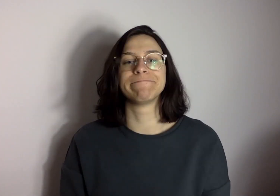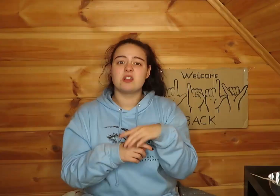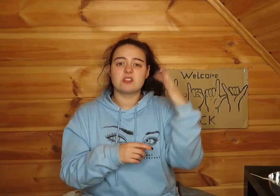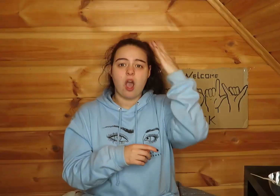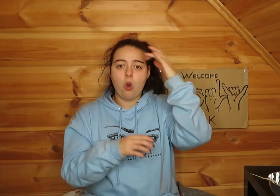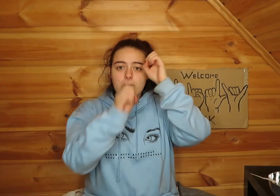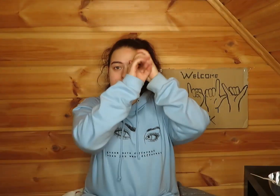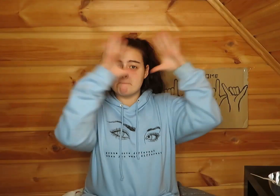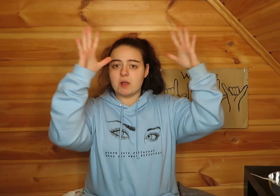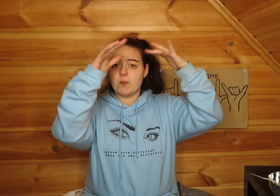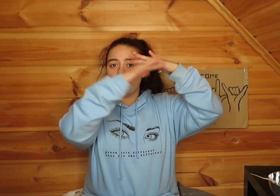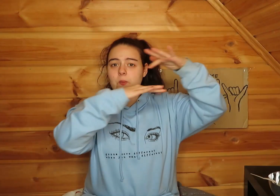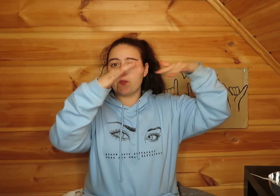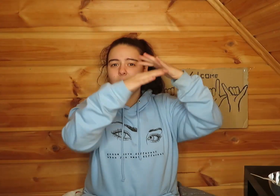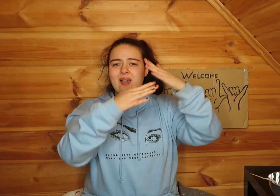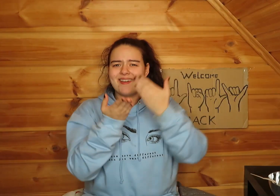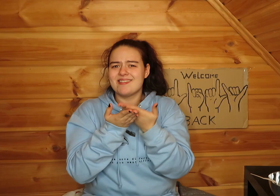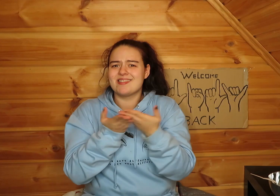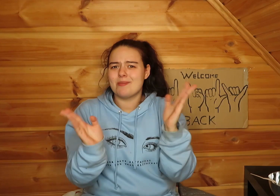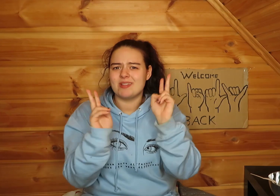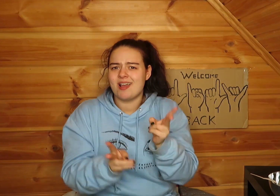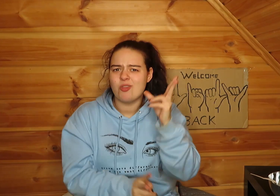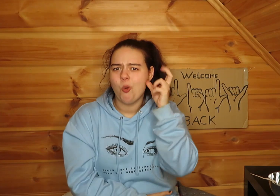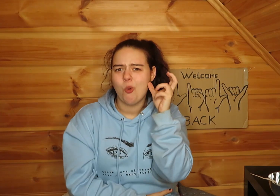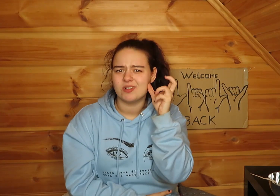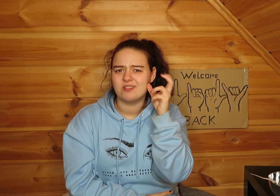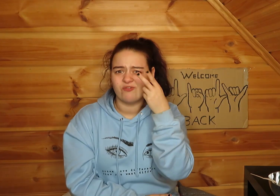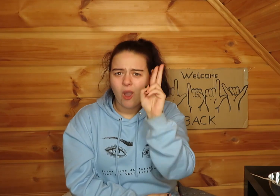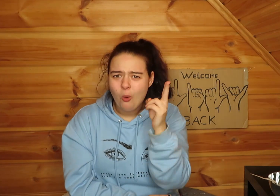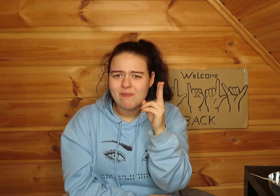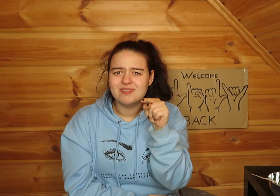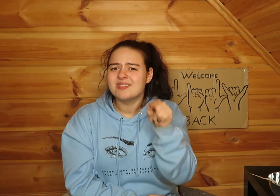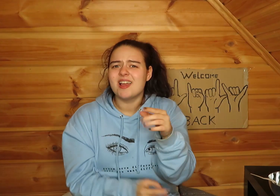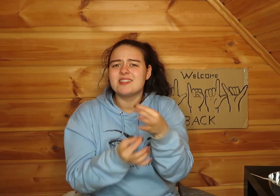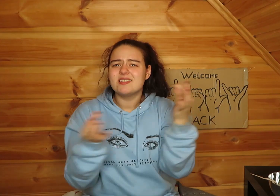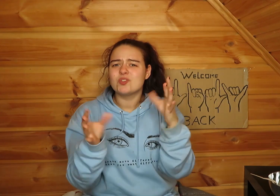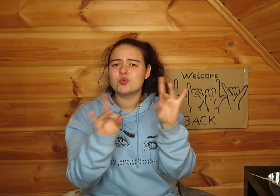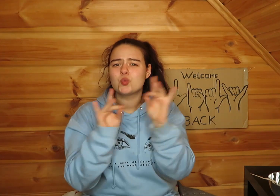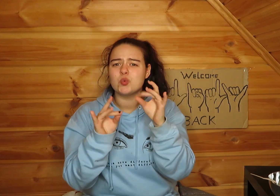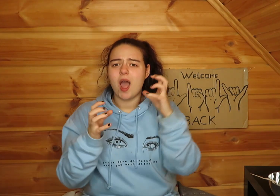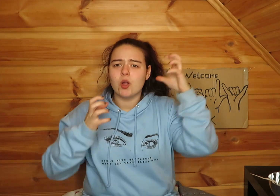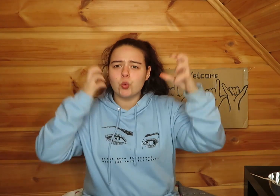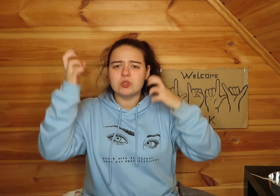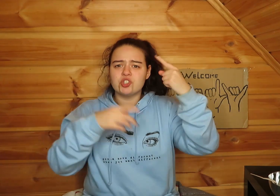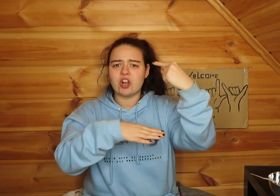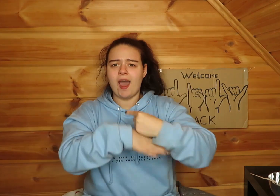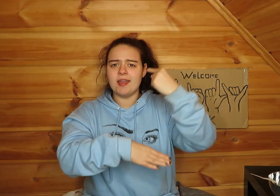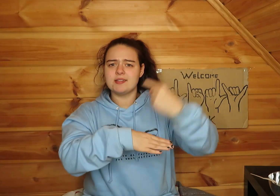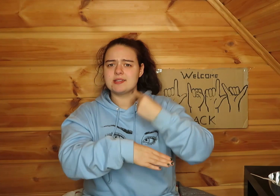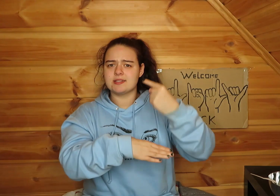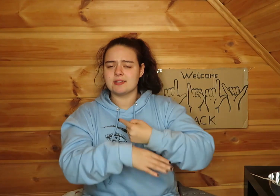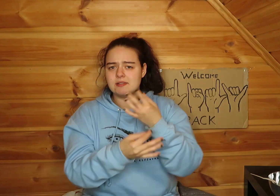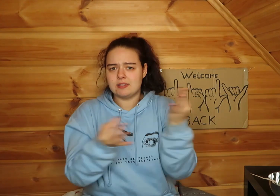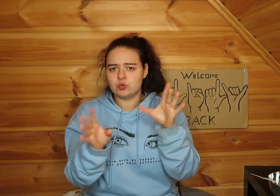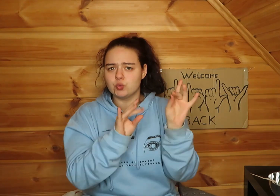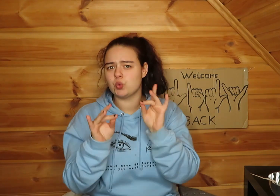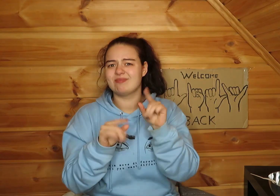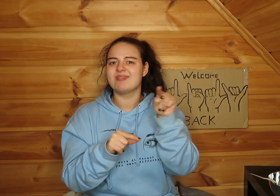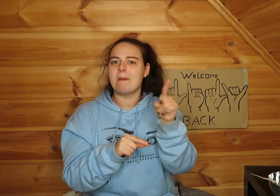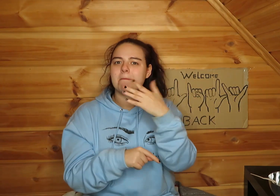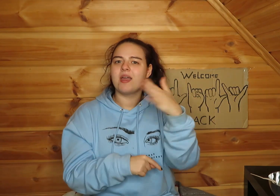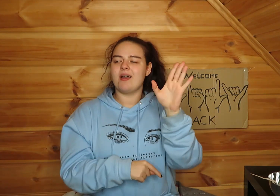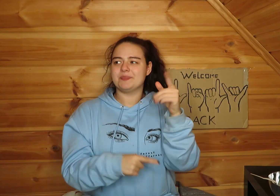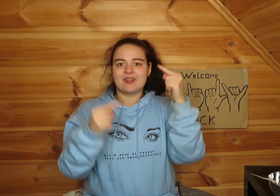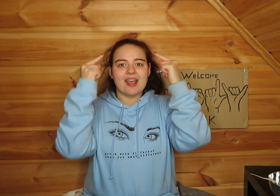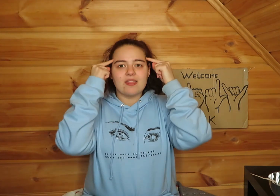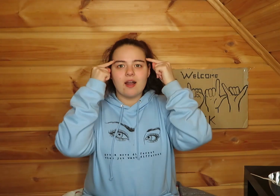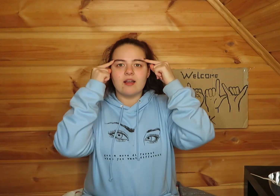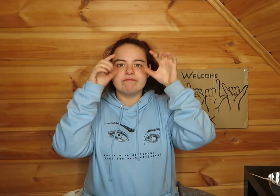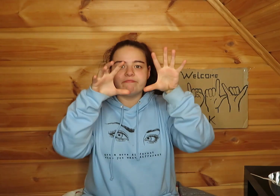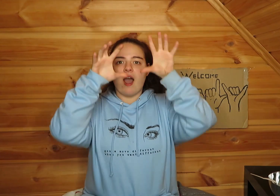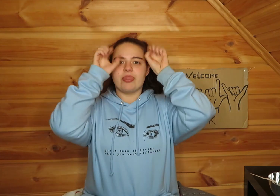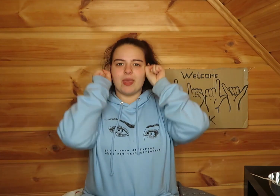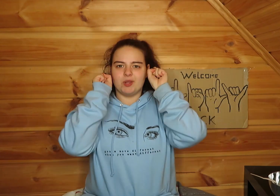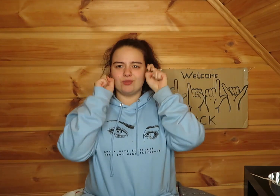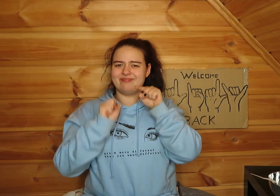While dreaming nobody can hear because it has nothing to do with acoustic stimuli. It is simply perceiving your own thoughts.